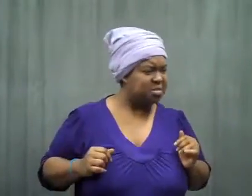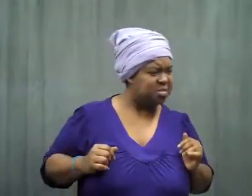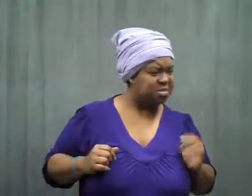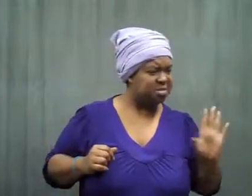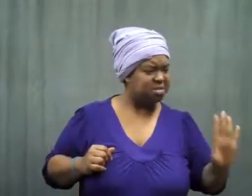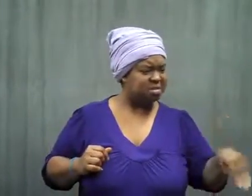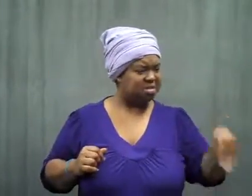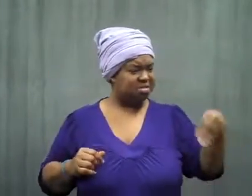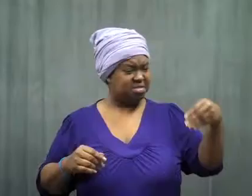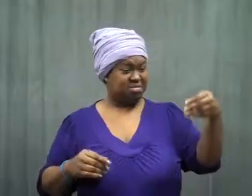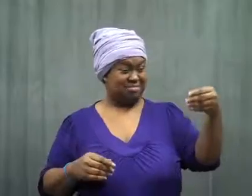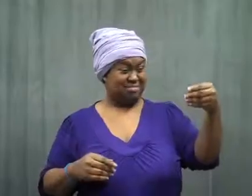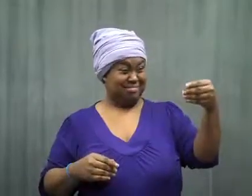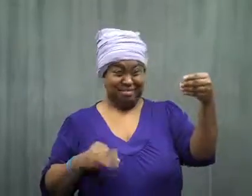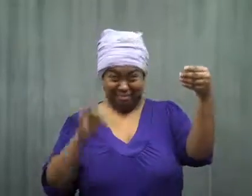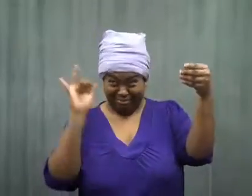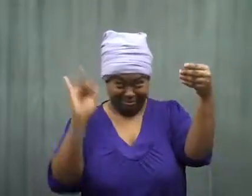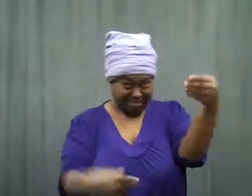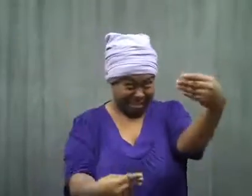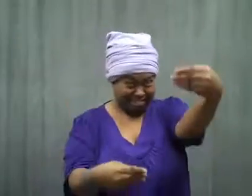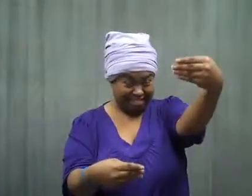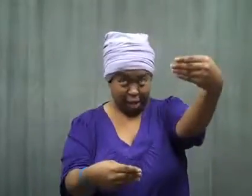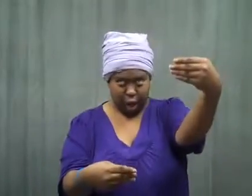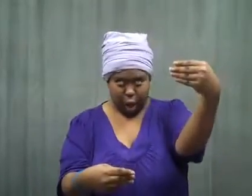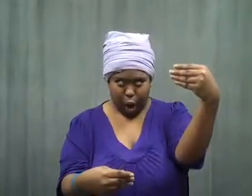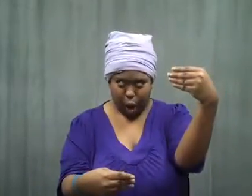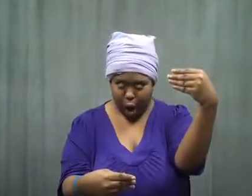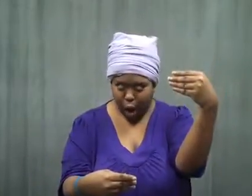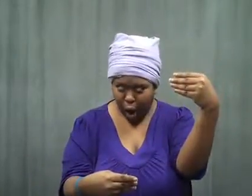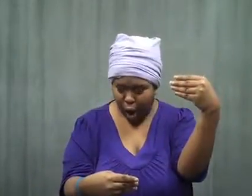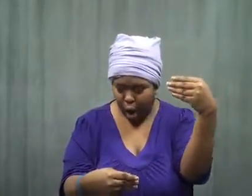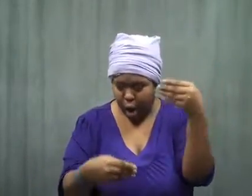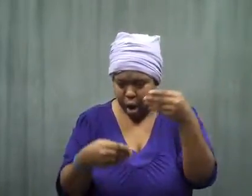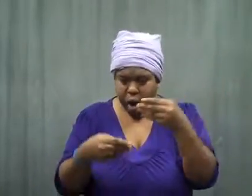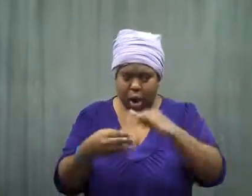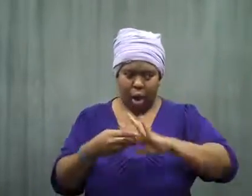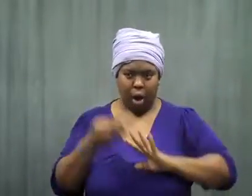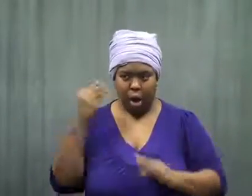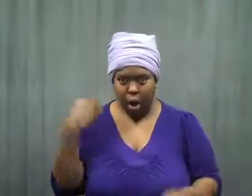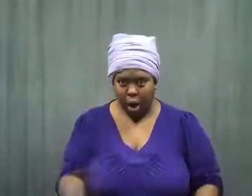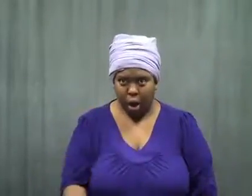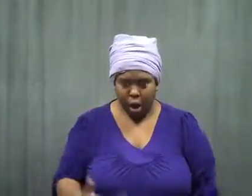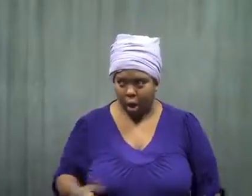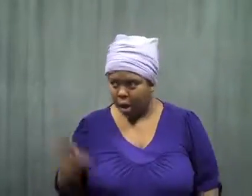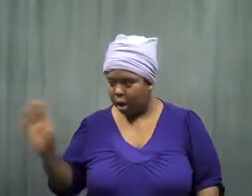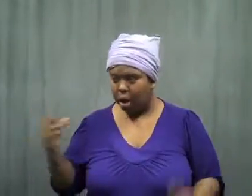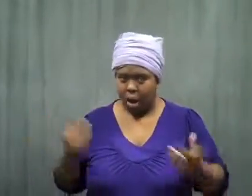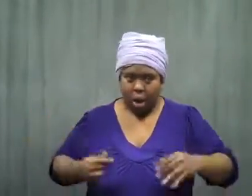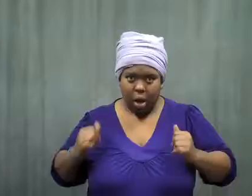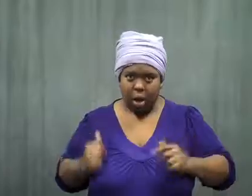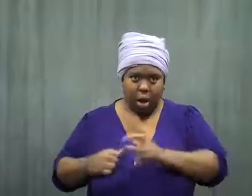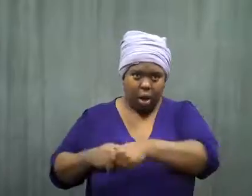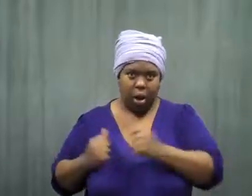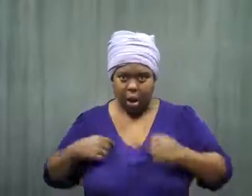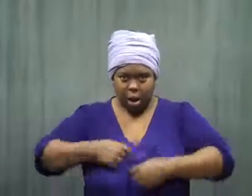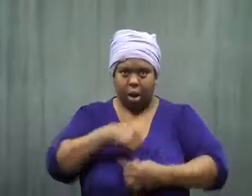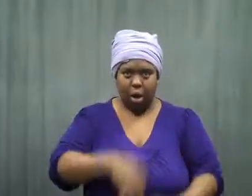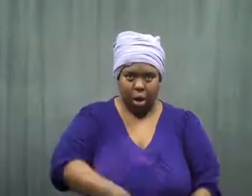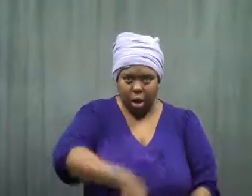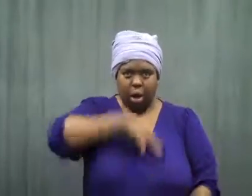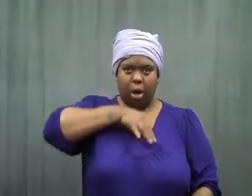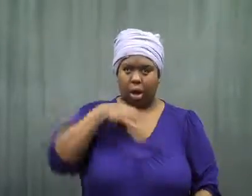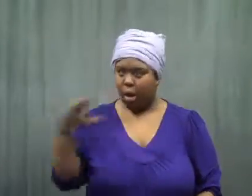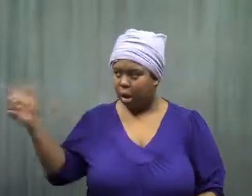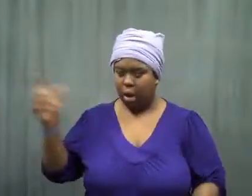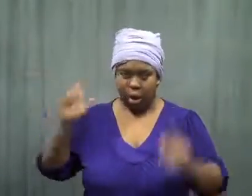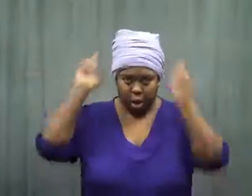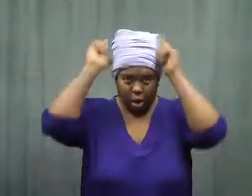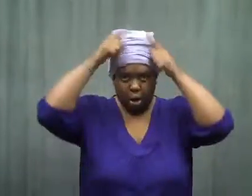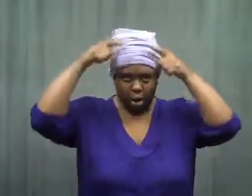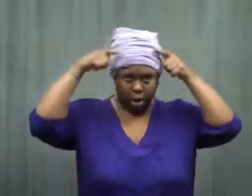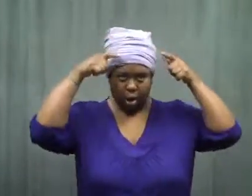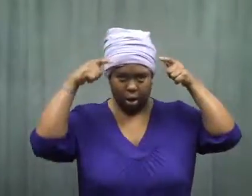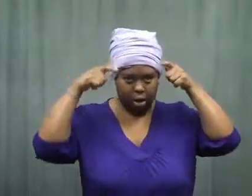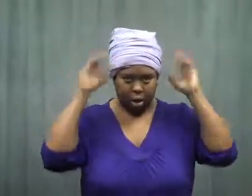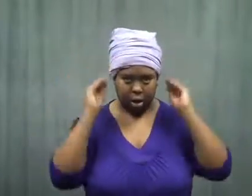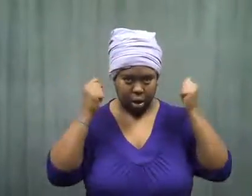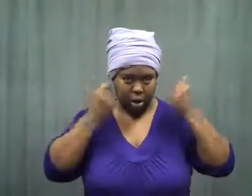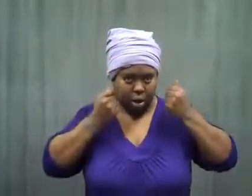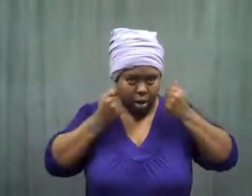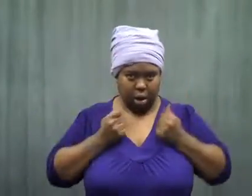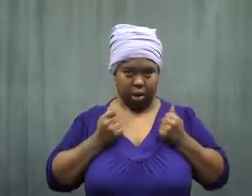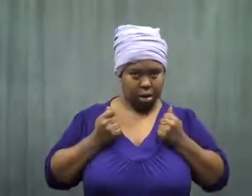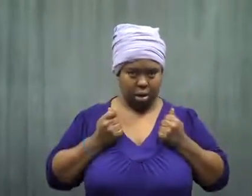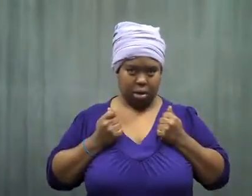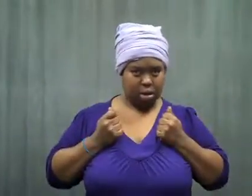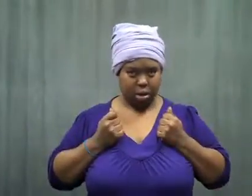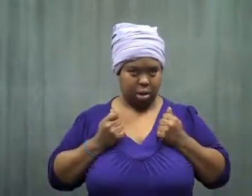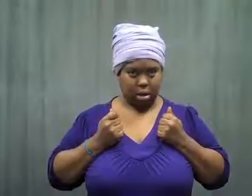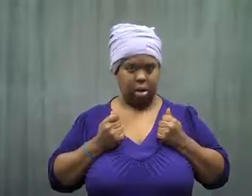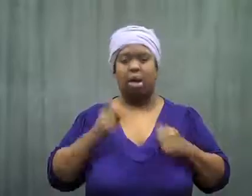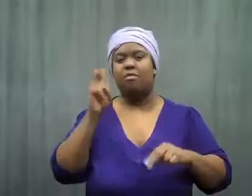I looked at it.. this little thing.... oh my....... arghh!